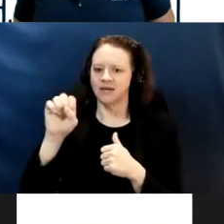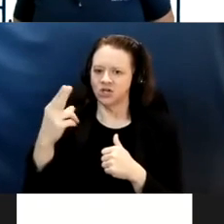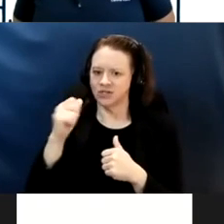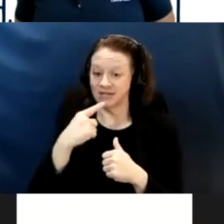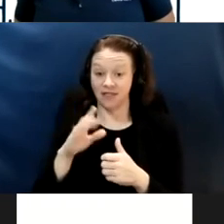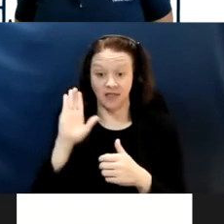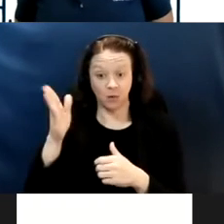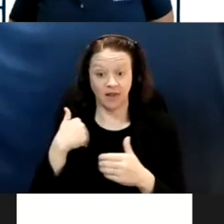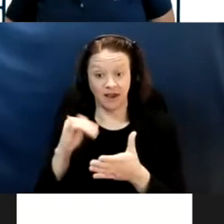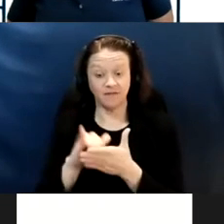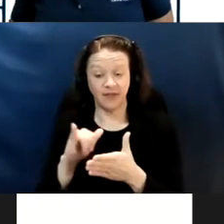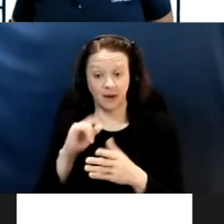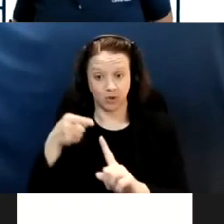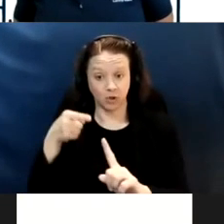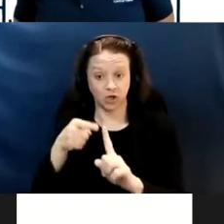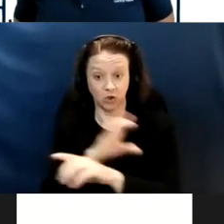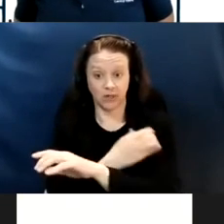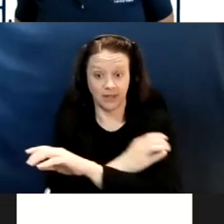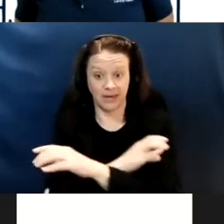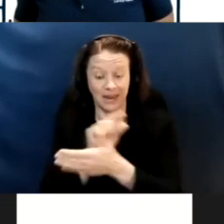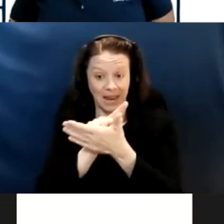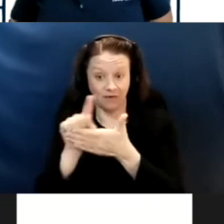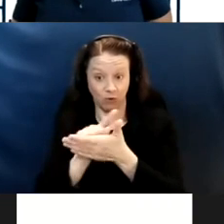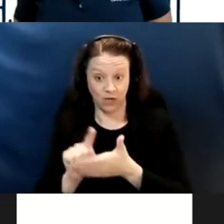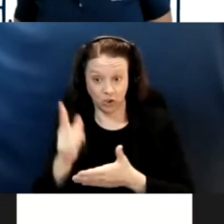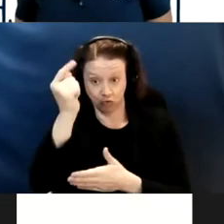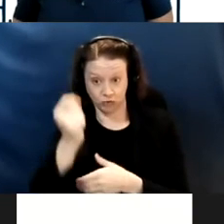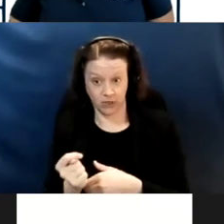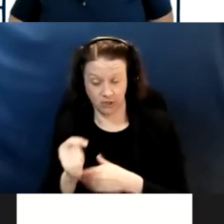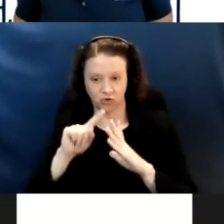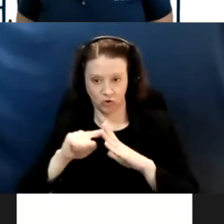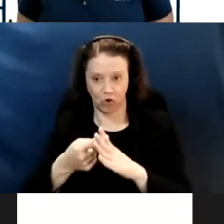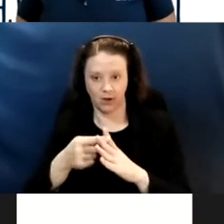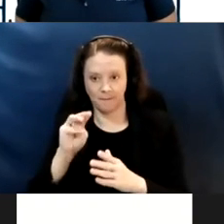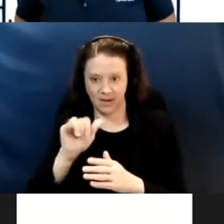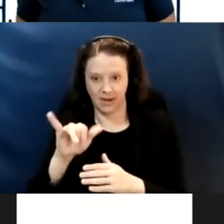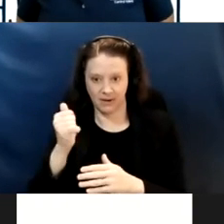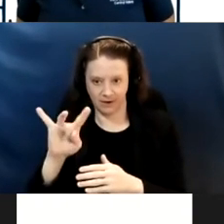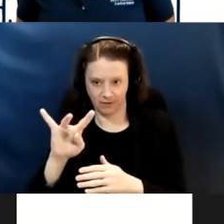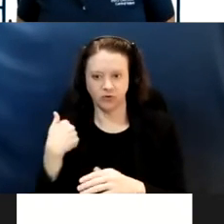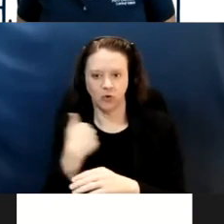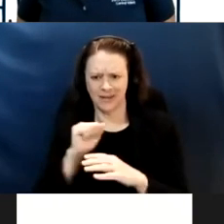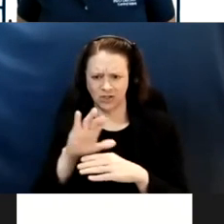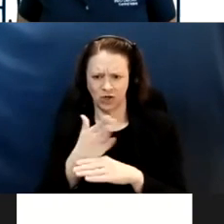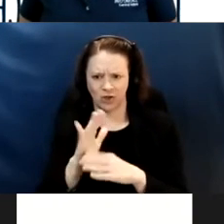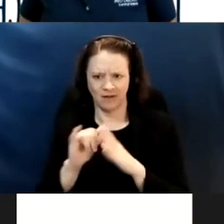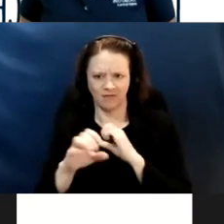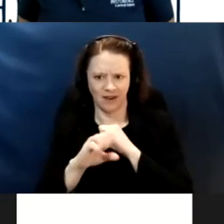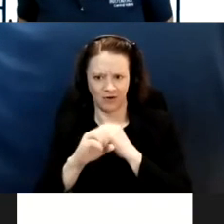at Fresno City College every week on Tuesday. So definitely we can share that flyer information with you.